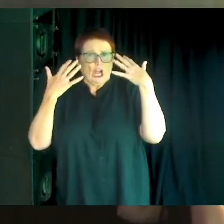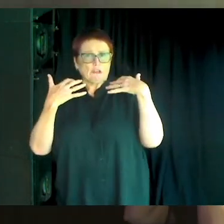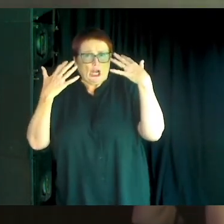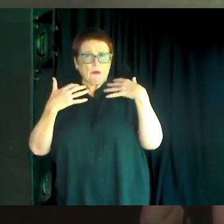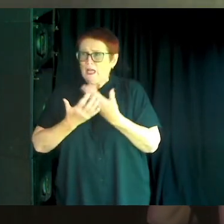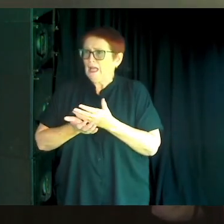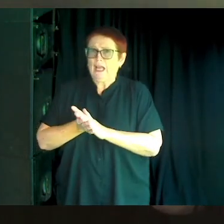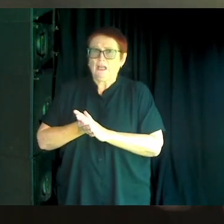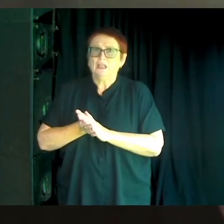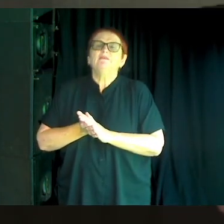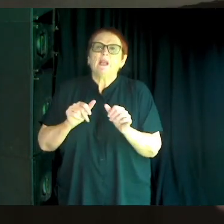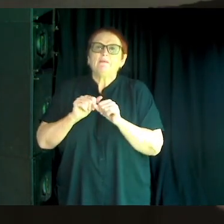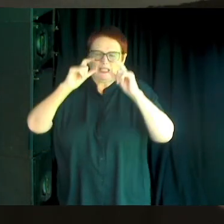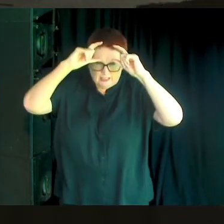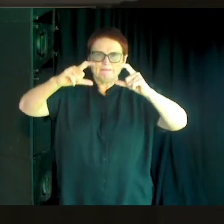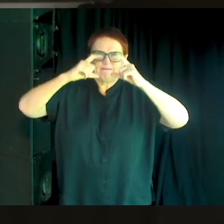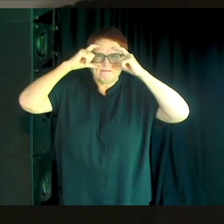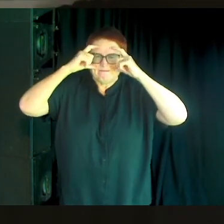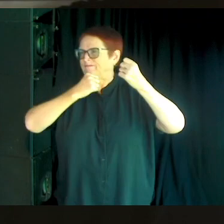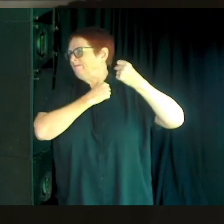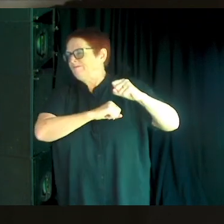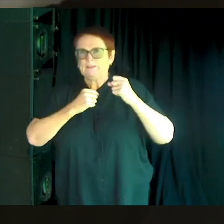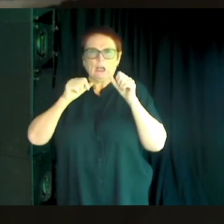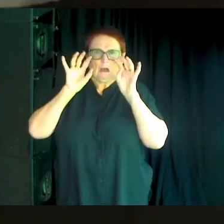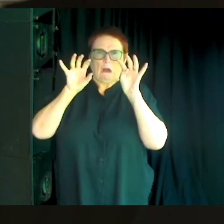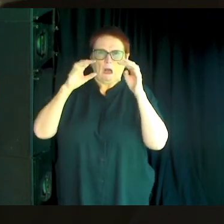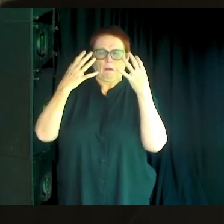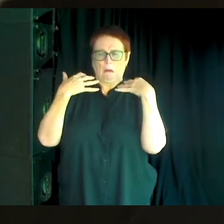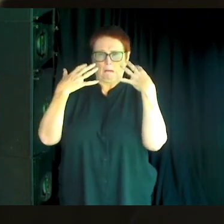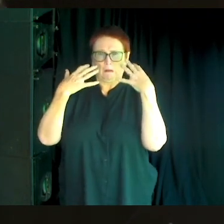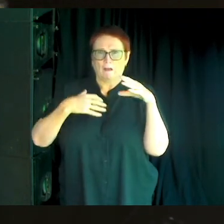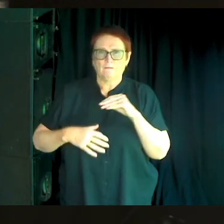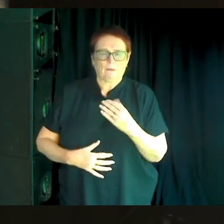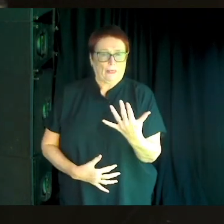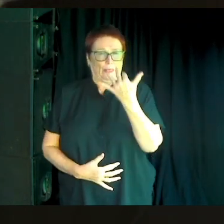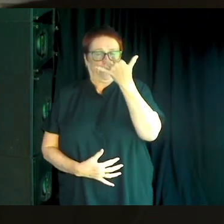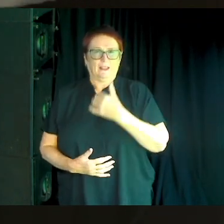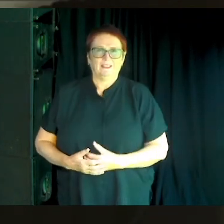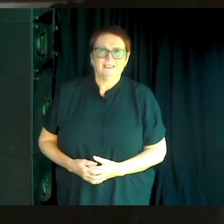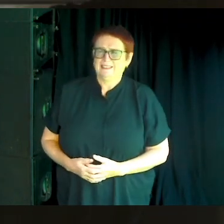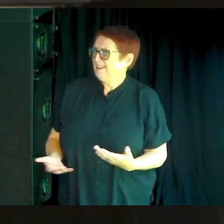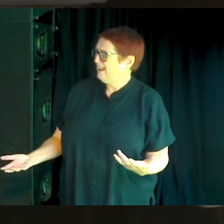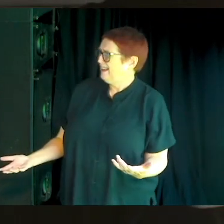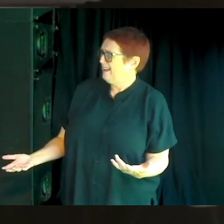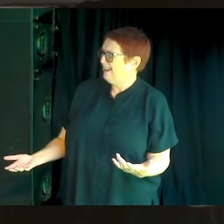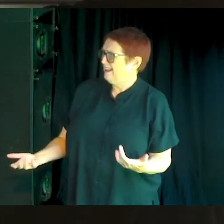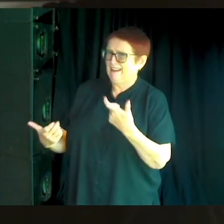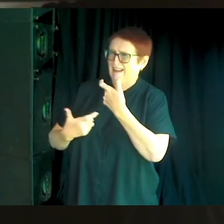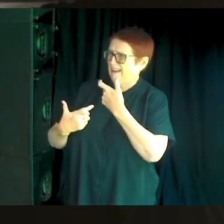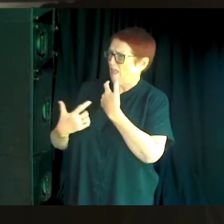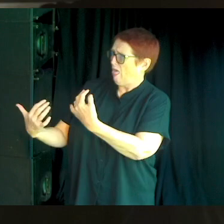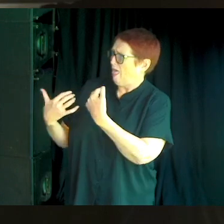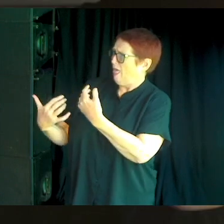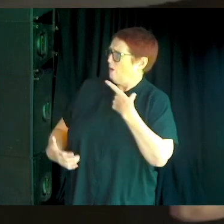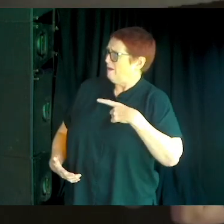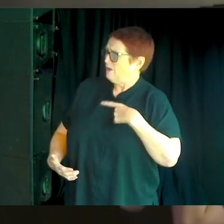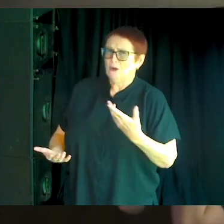a goggle what where goggle oh not not very how about expecting something more exciting so the